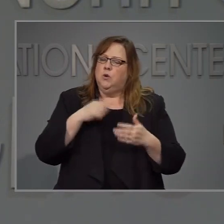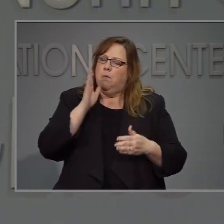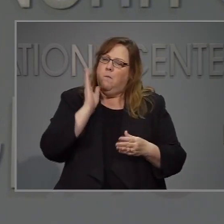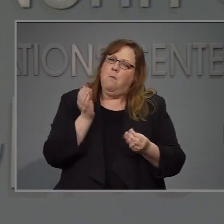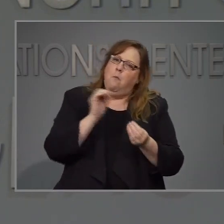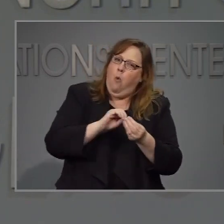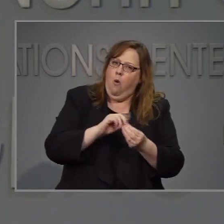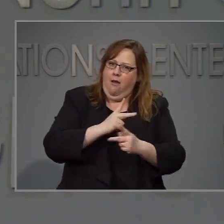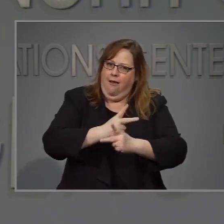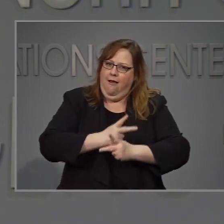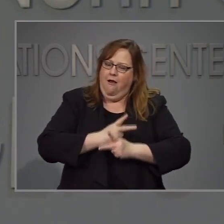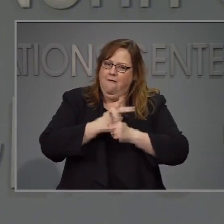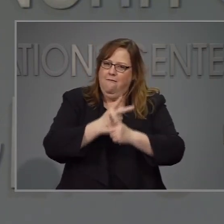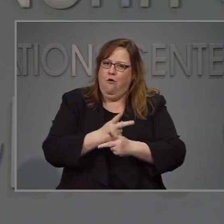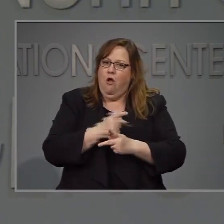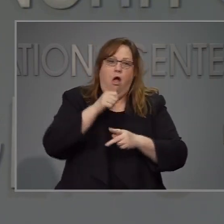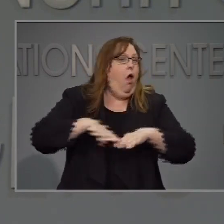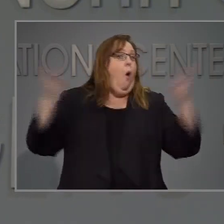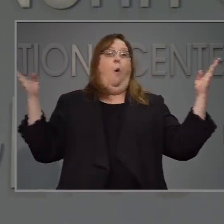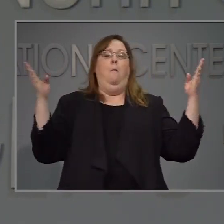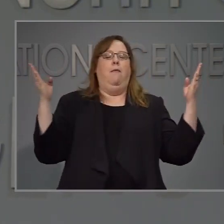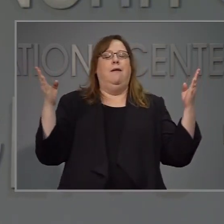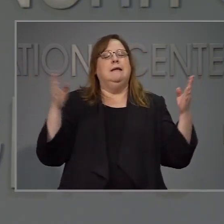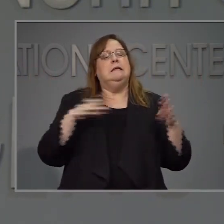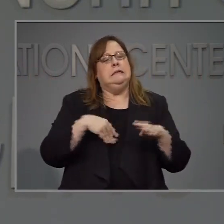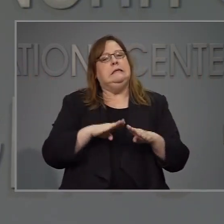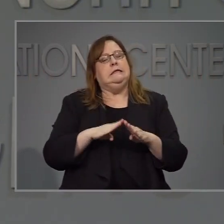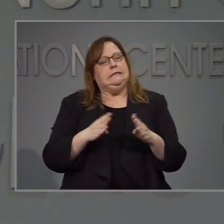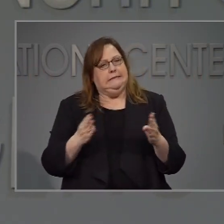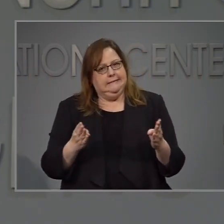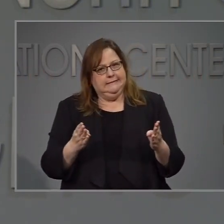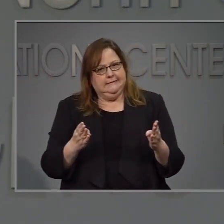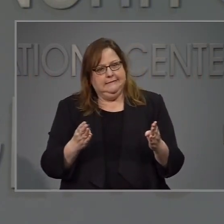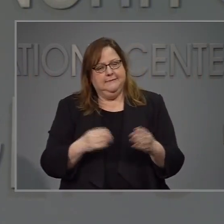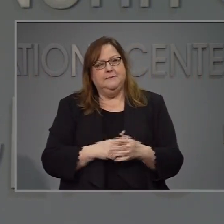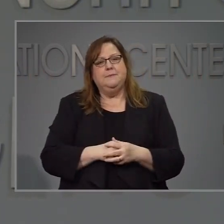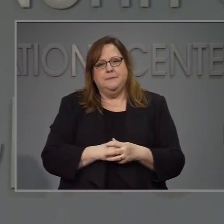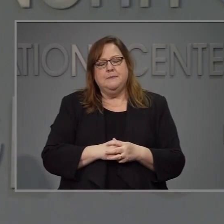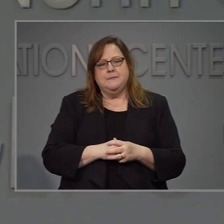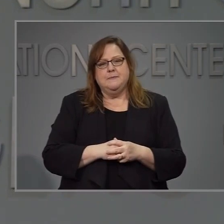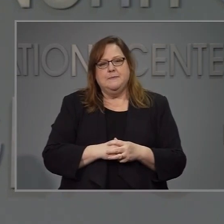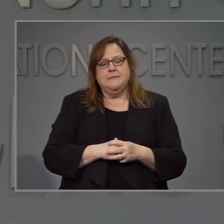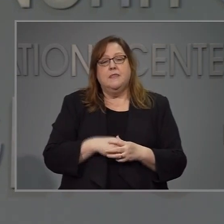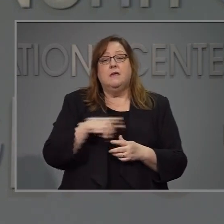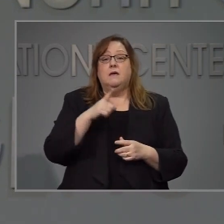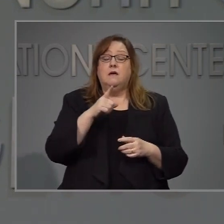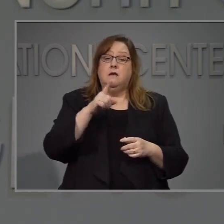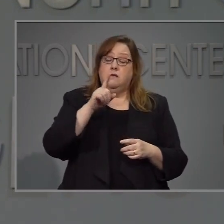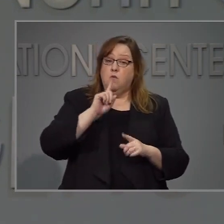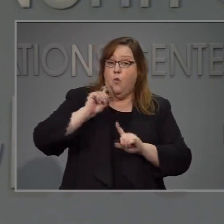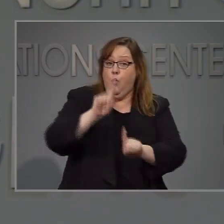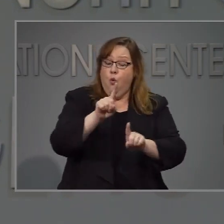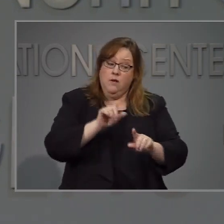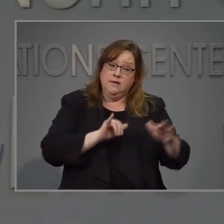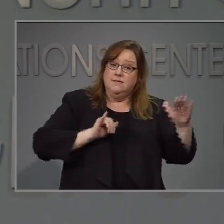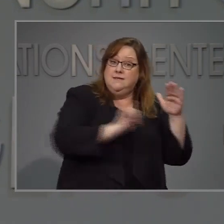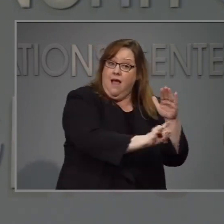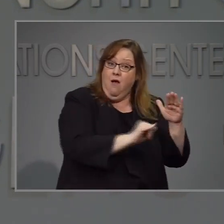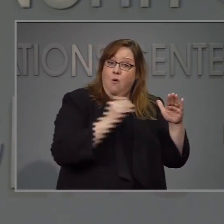SINCE RENOUNCED PHASE ONE THE STATE'S OVERALL KEY INDICATORS REMAIN STABLE. HOWEVER, THE INCREASES IN THE COVID-19 CASES SIGNAL A NEED TO TAKE A MORE MODEST STEP FORWARD AND FACE TO